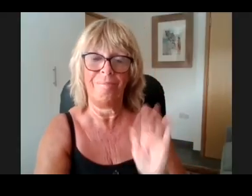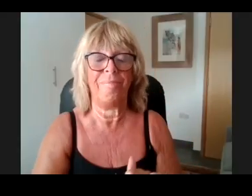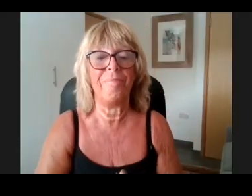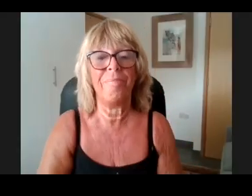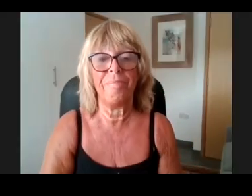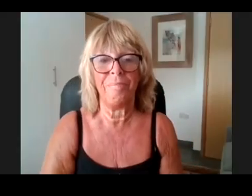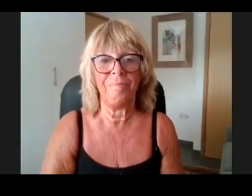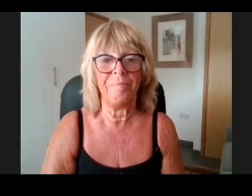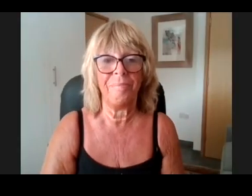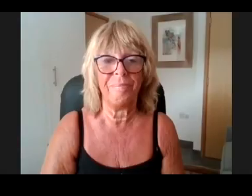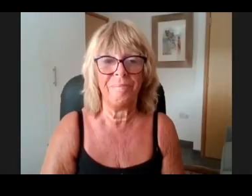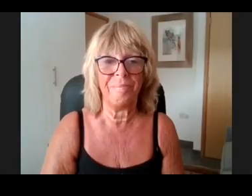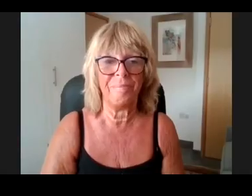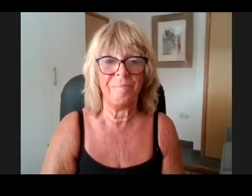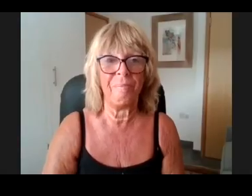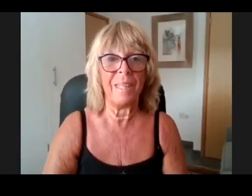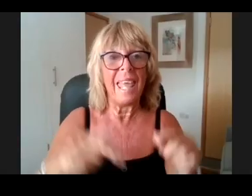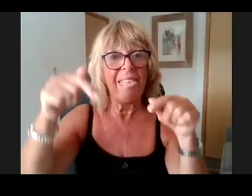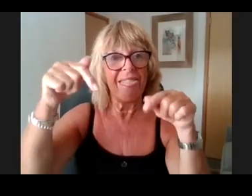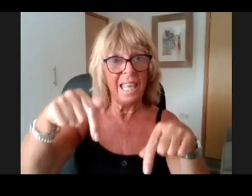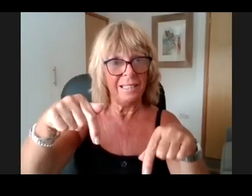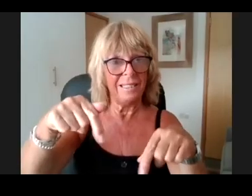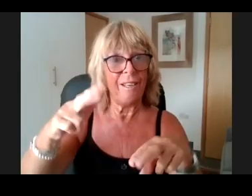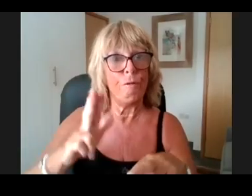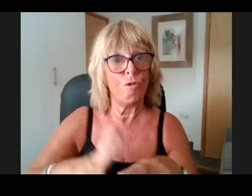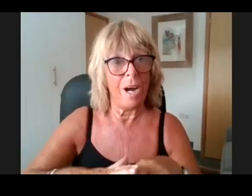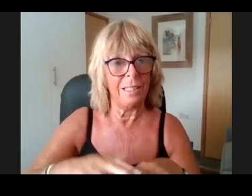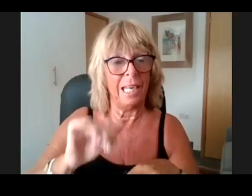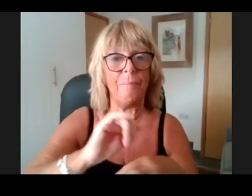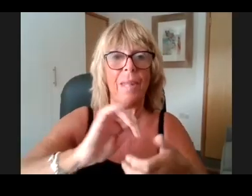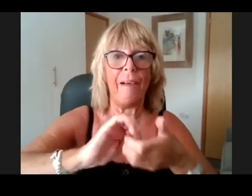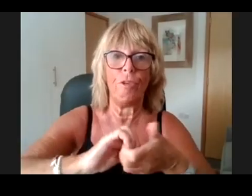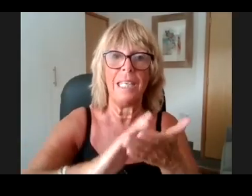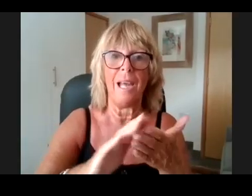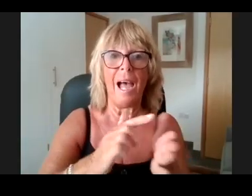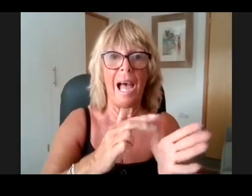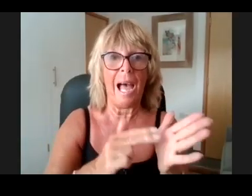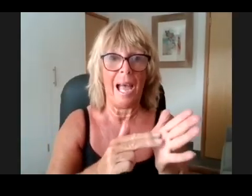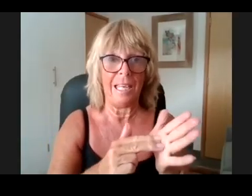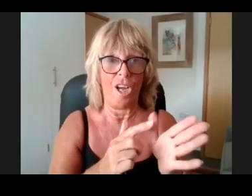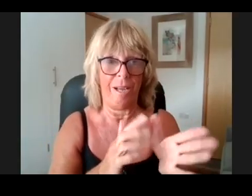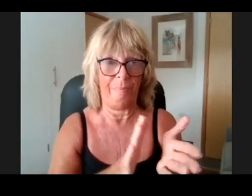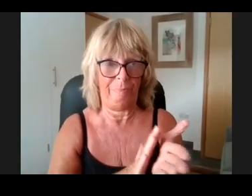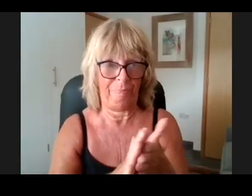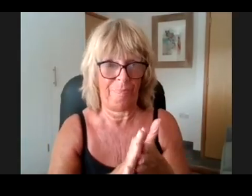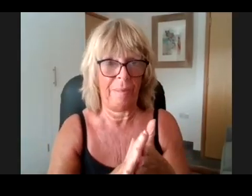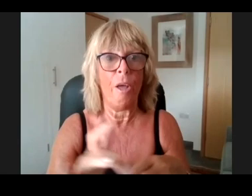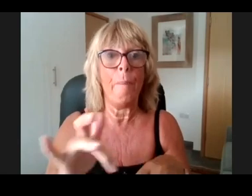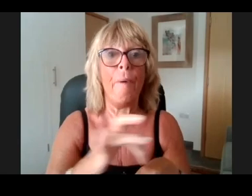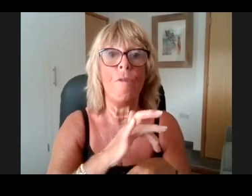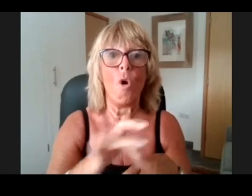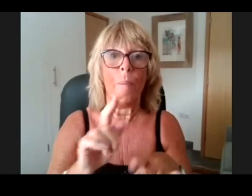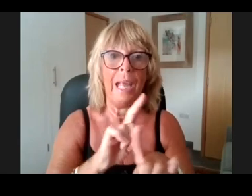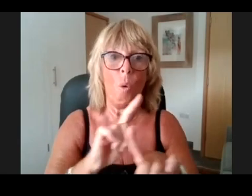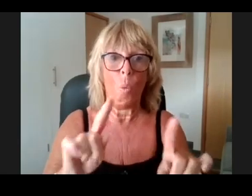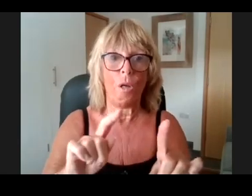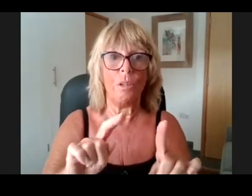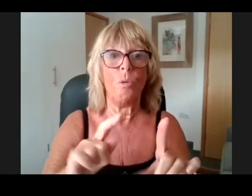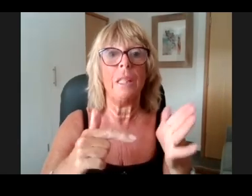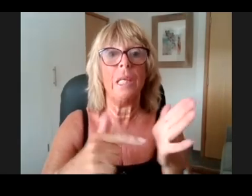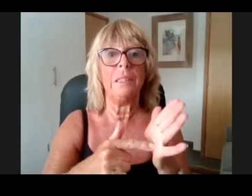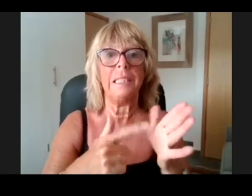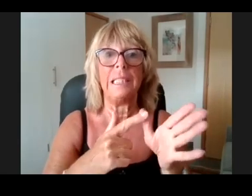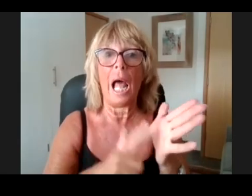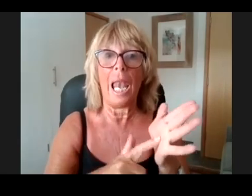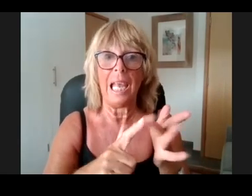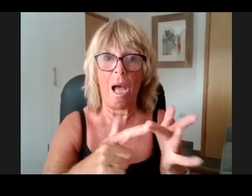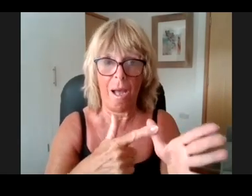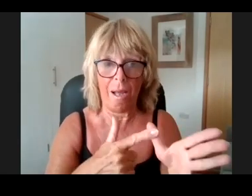This this Friday our friend Hannah is performing with Talia 'through the green